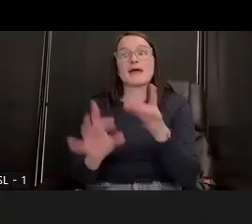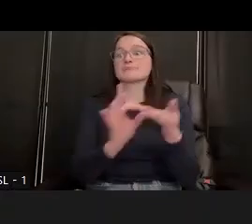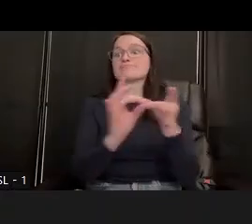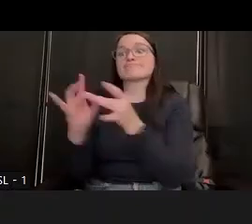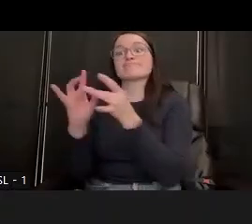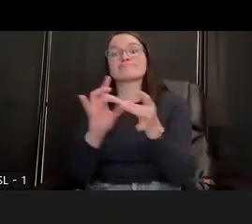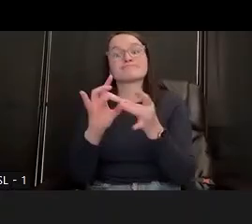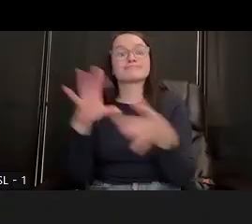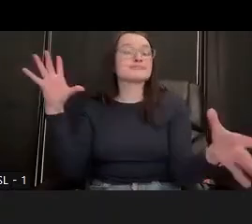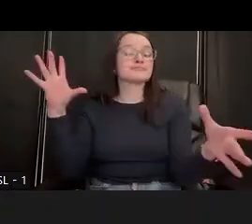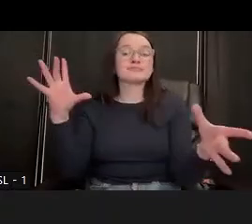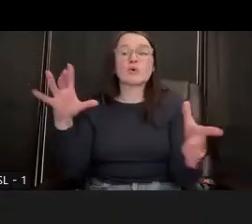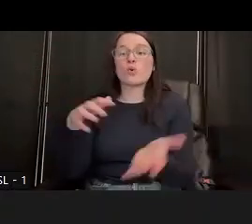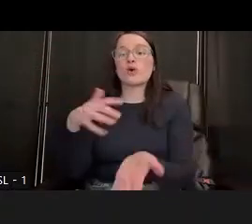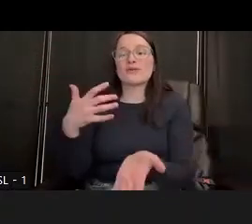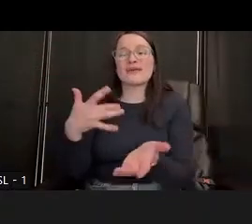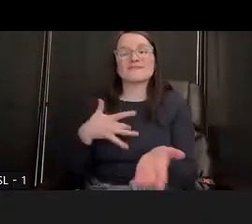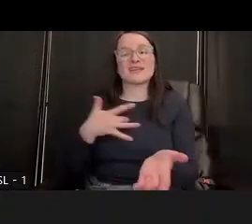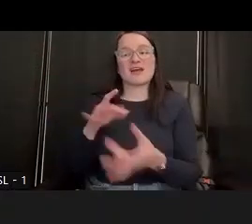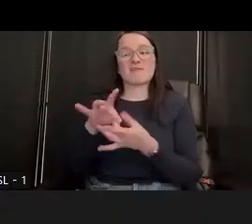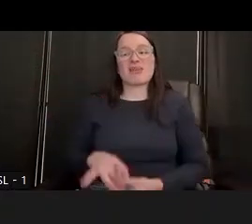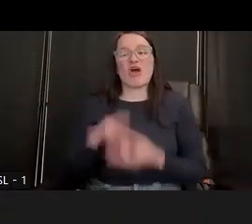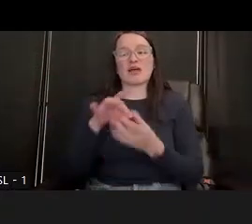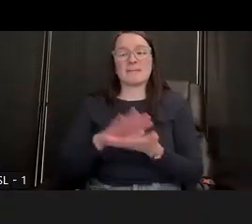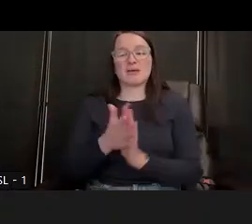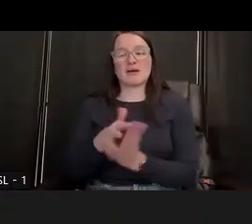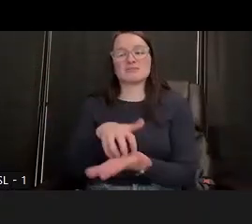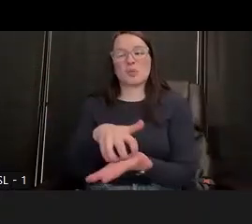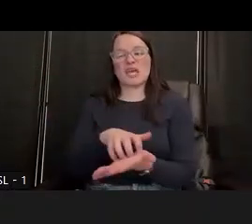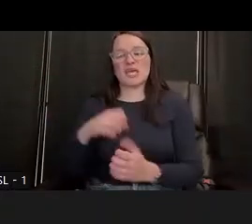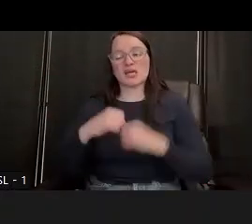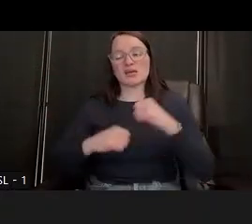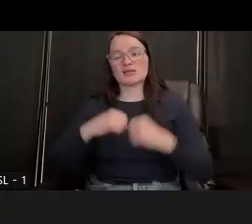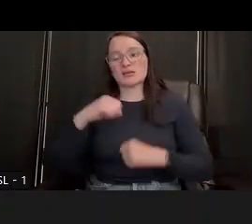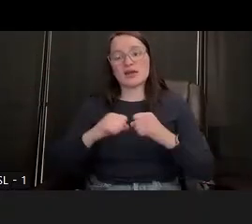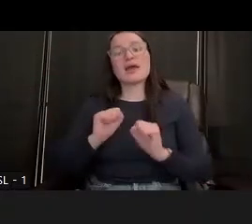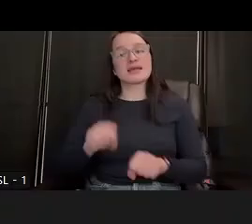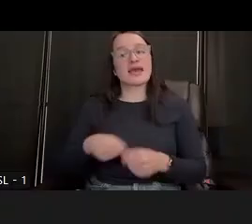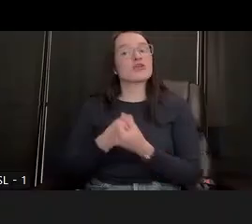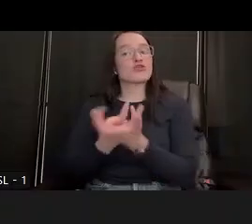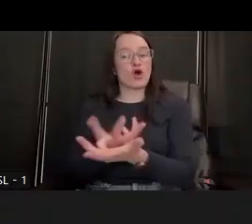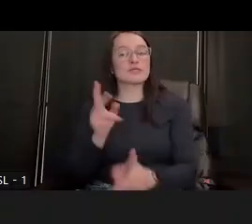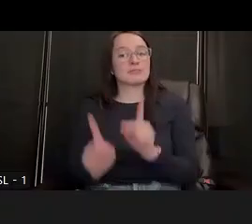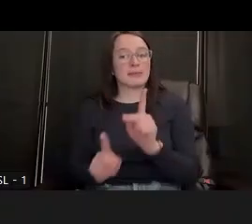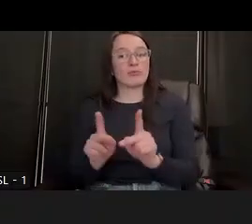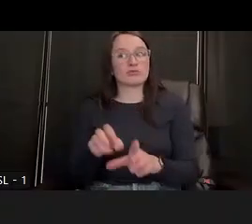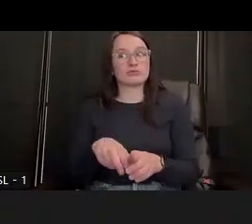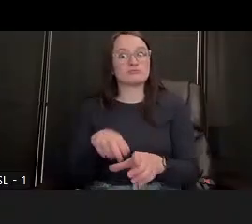we all want to have in any place and ultimately can lead to a retention risk. So to truly scale